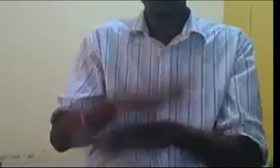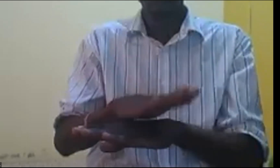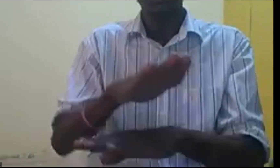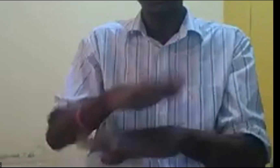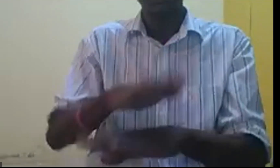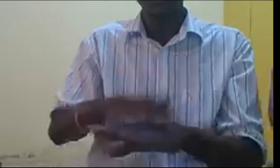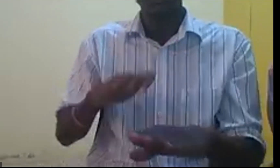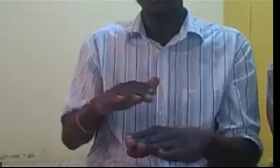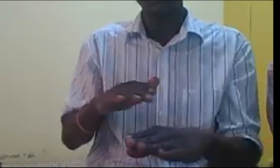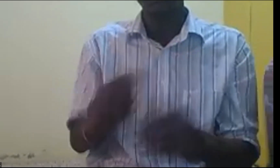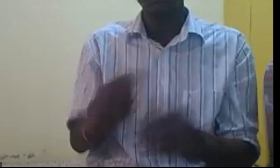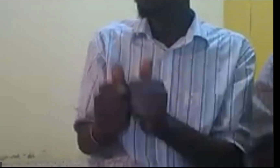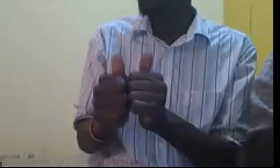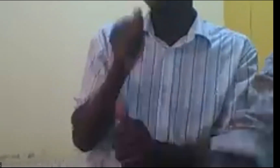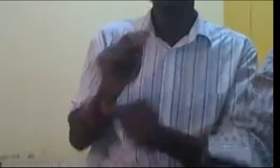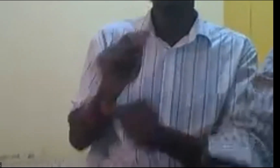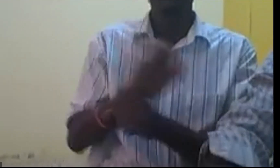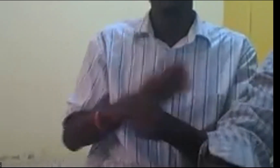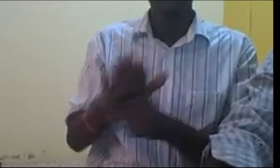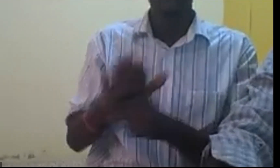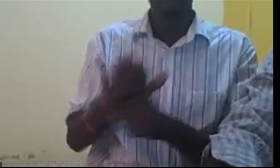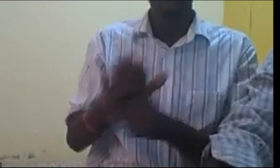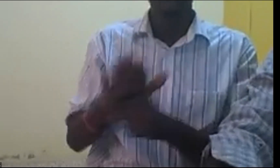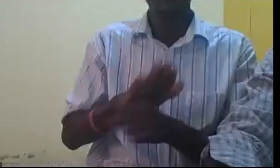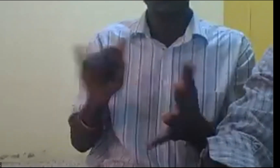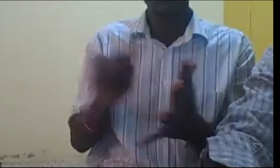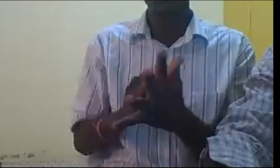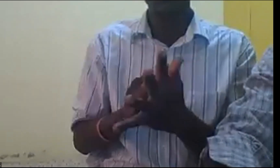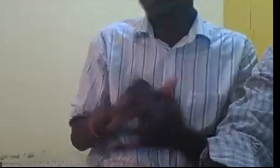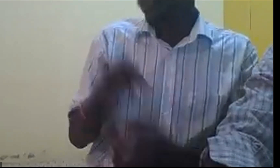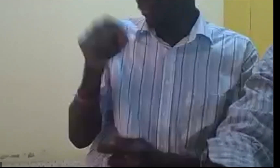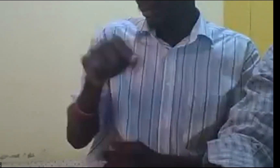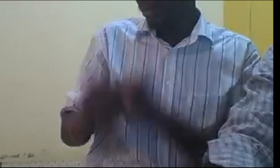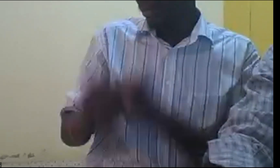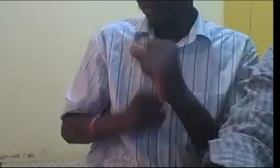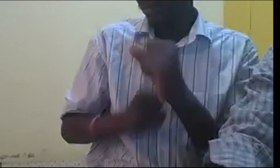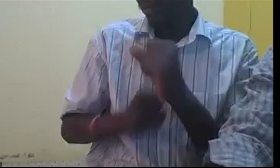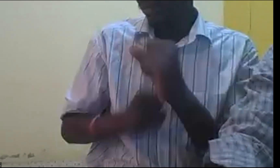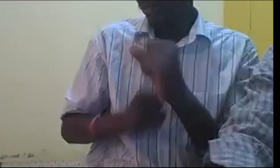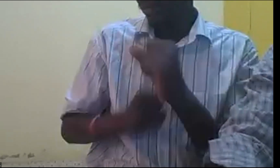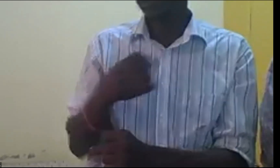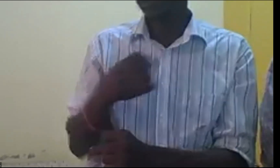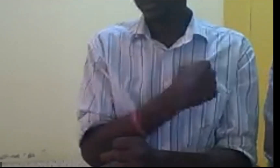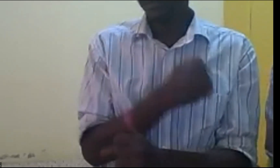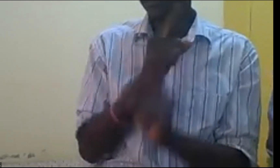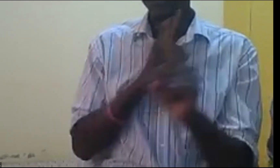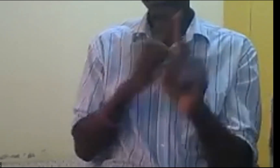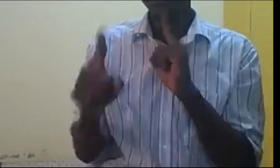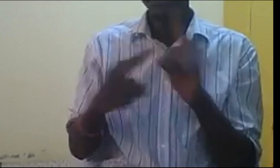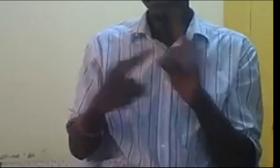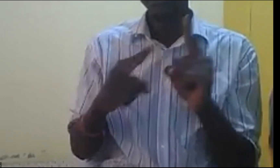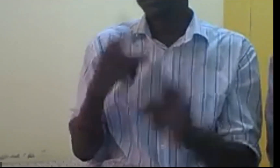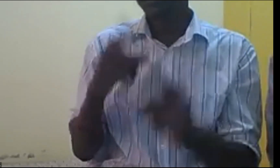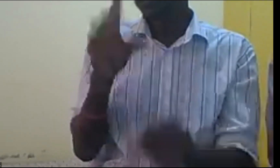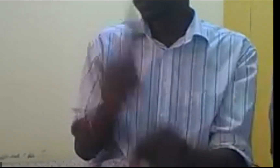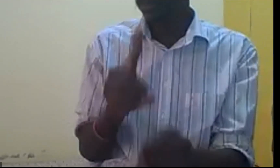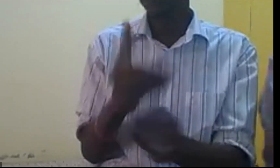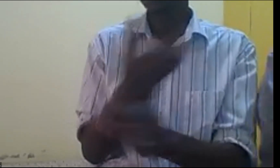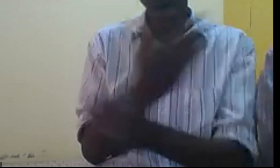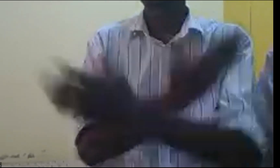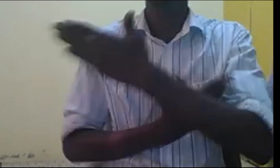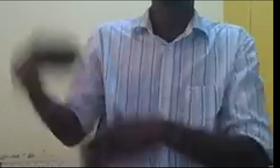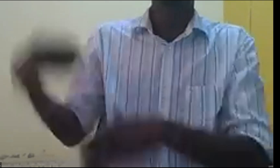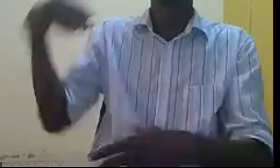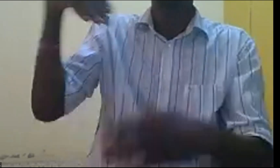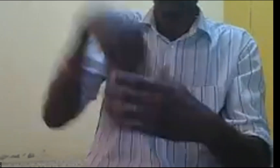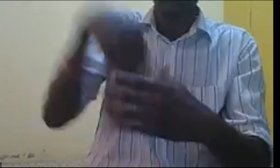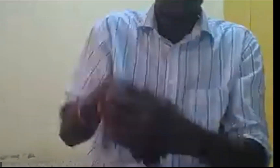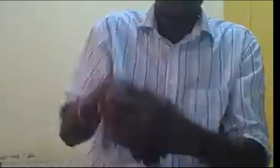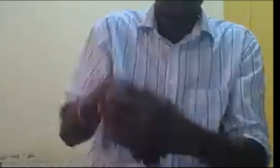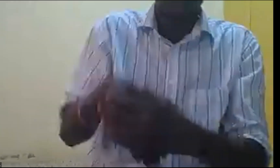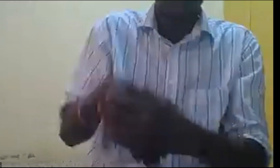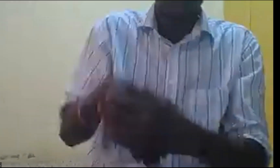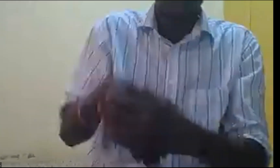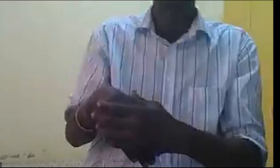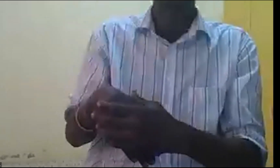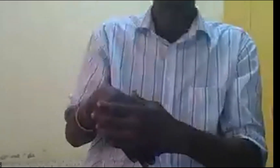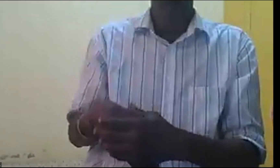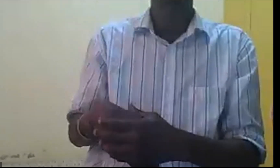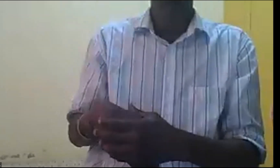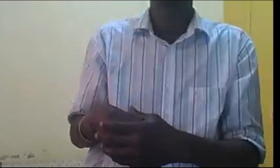So that's as they as we empower them, the community starts, seeing that they are able to meet their day being made as a family or as a people in the community.